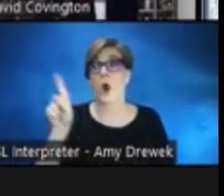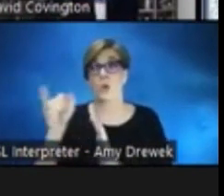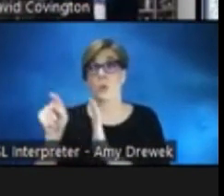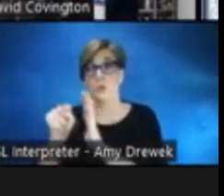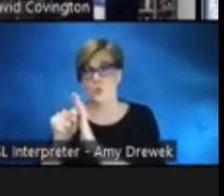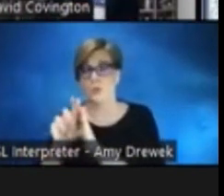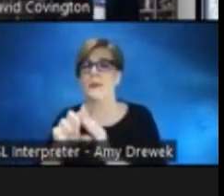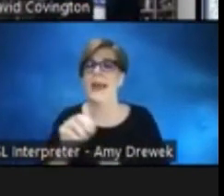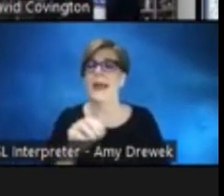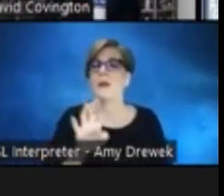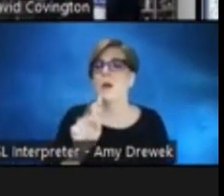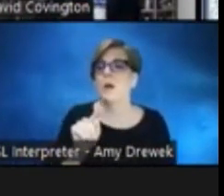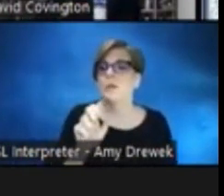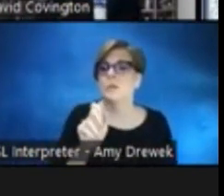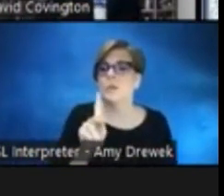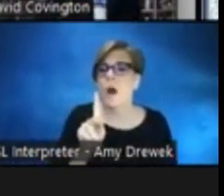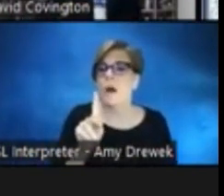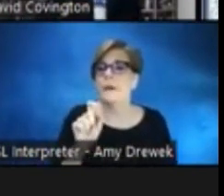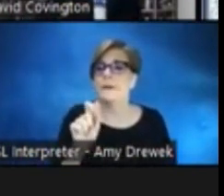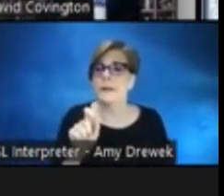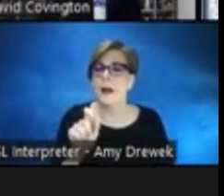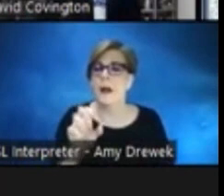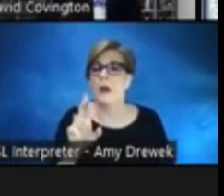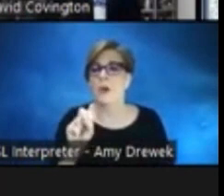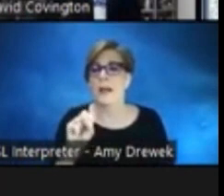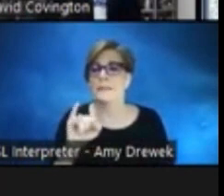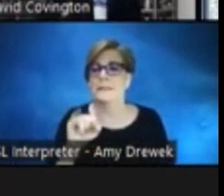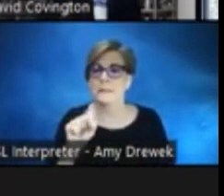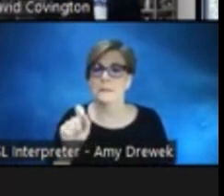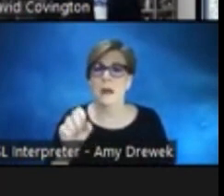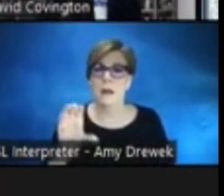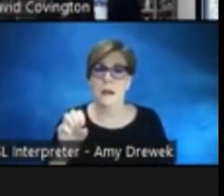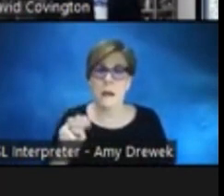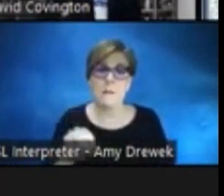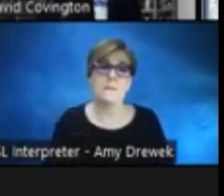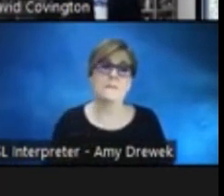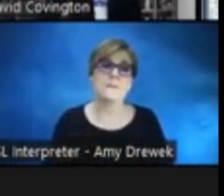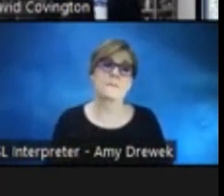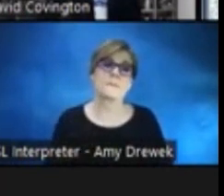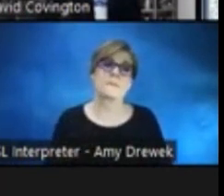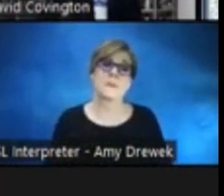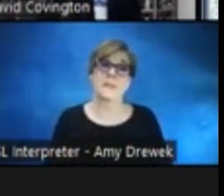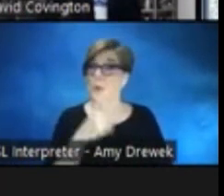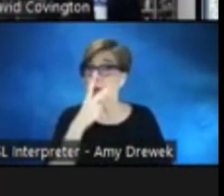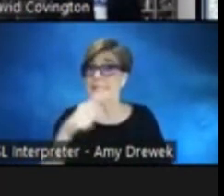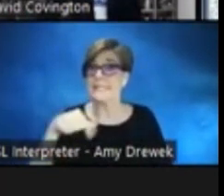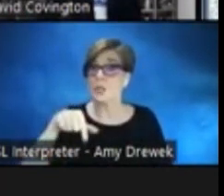YOU SEE THE CODE THERE TO GET INTO YOUTUBE, THE QR CODE.